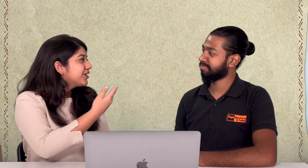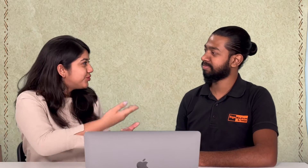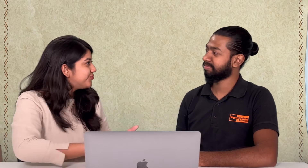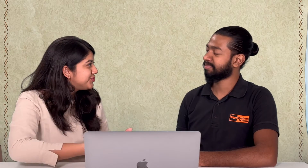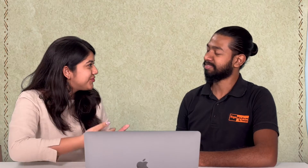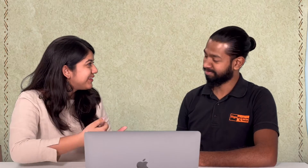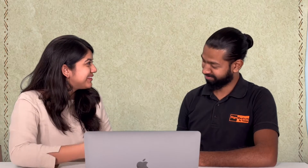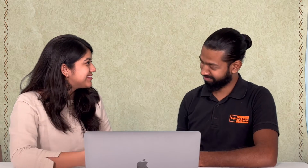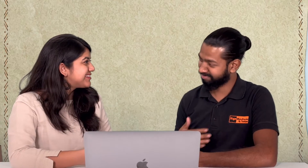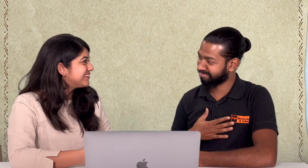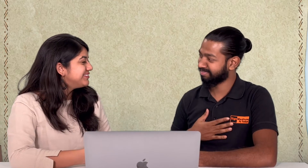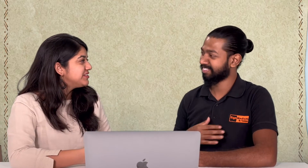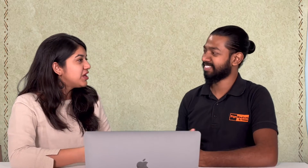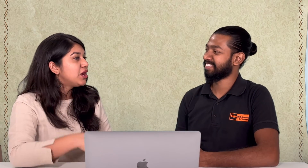Thank you for joining us Sagur.